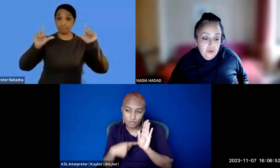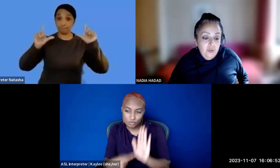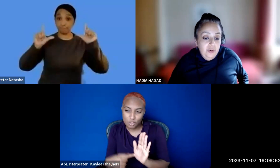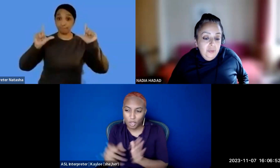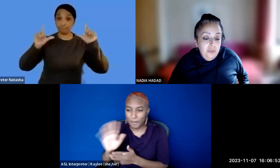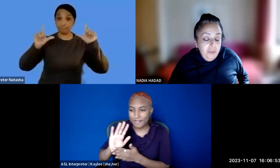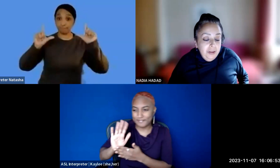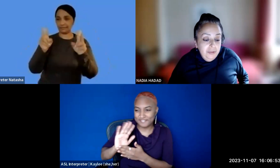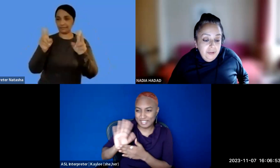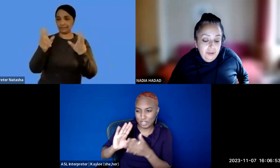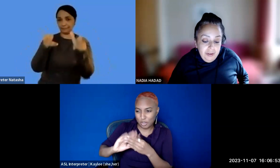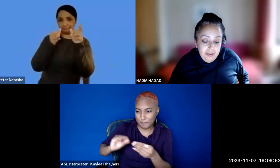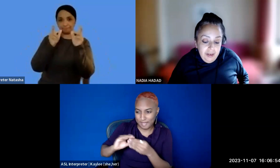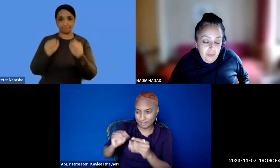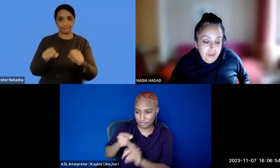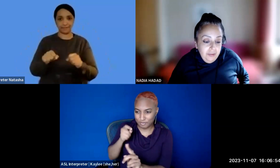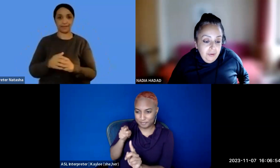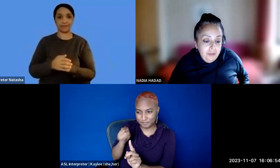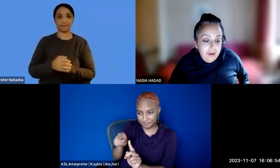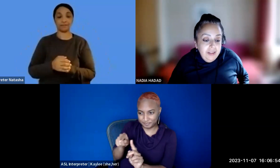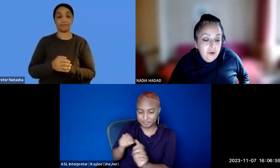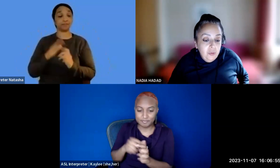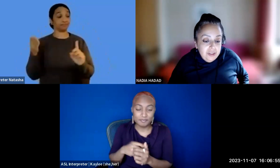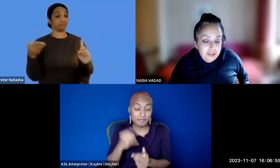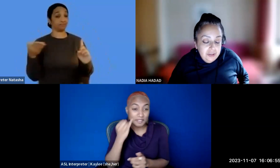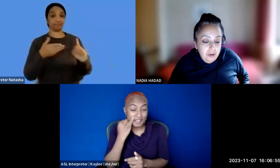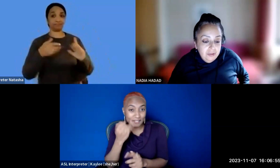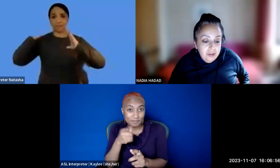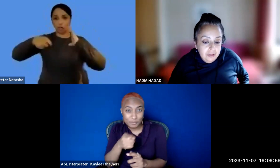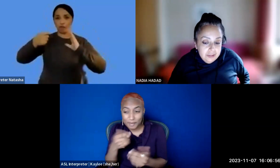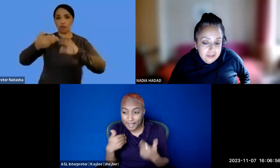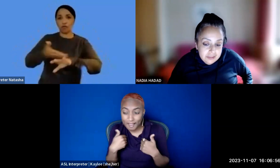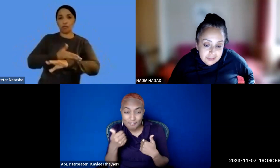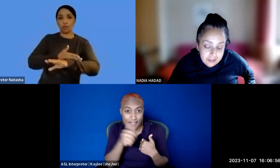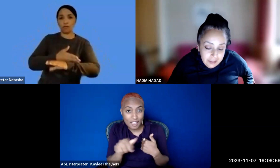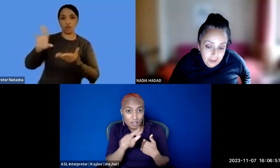So we will play it right now and, of you have questions on the content,